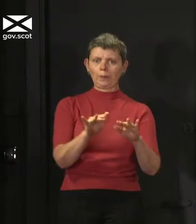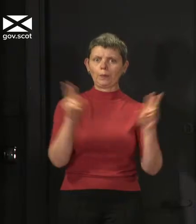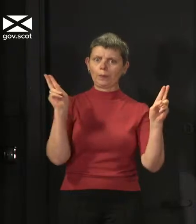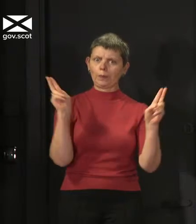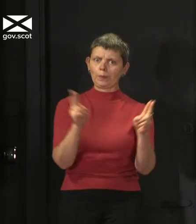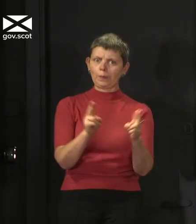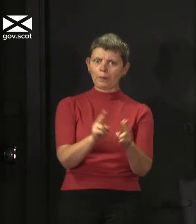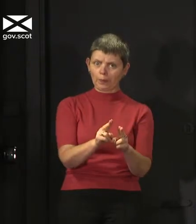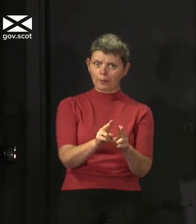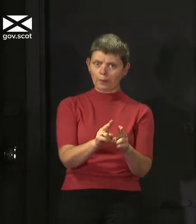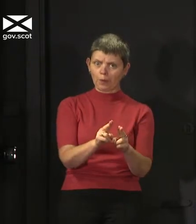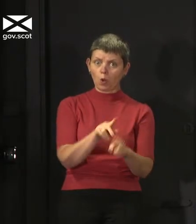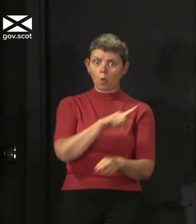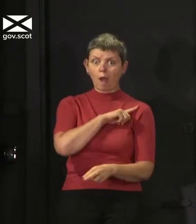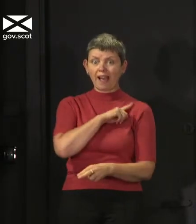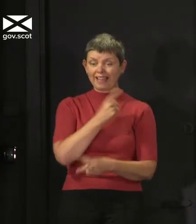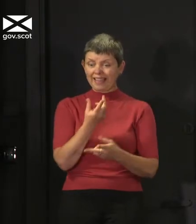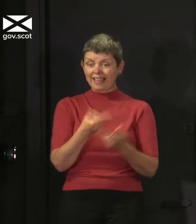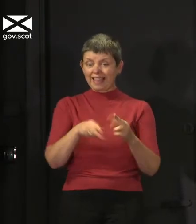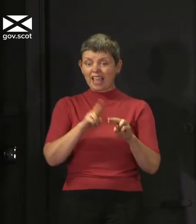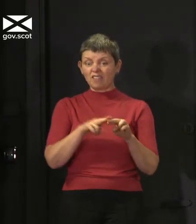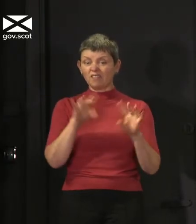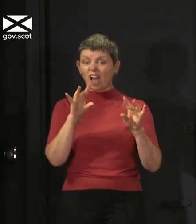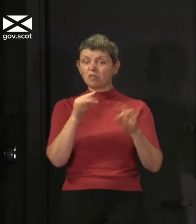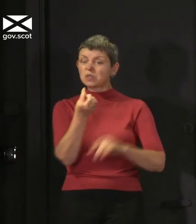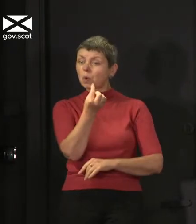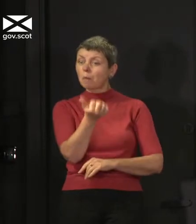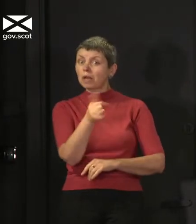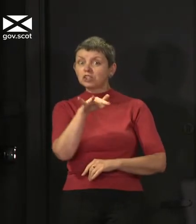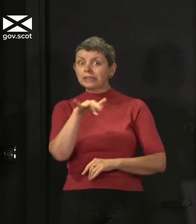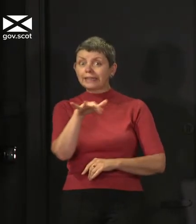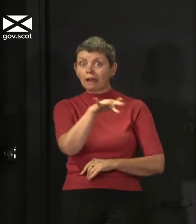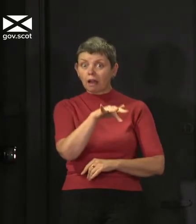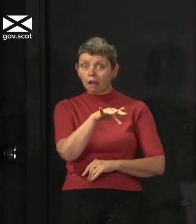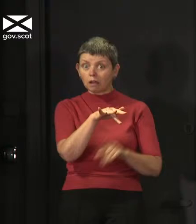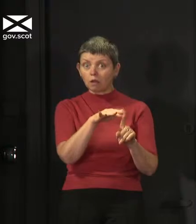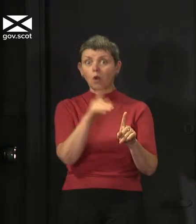of the virus here, one of the key risks we have to manage, and it's one of the key risks